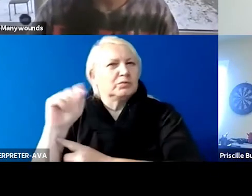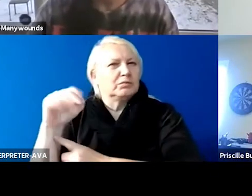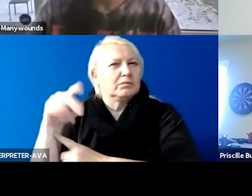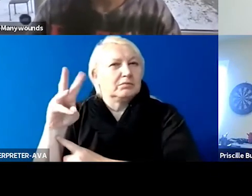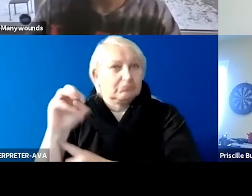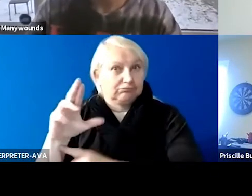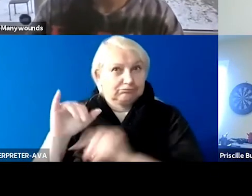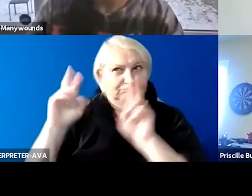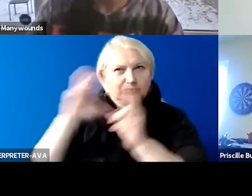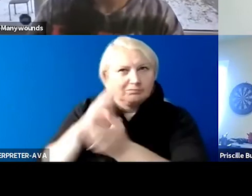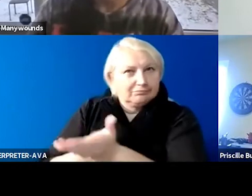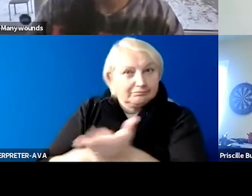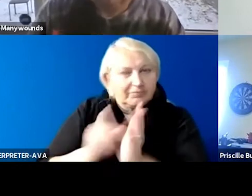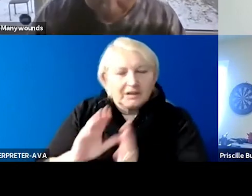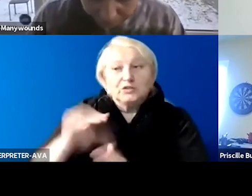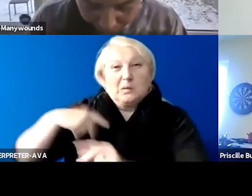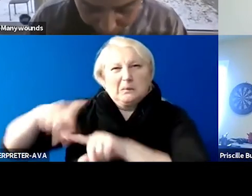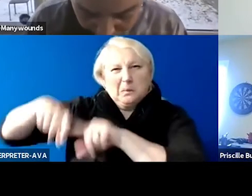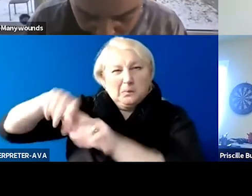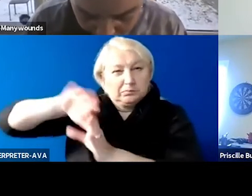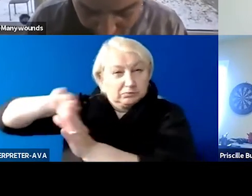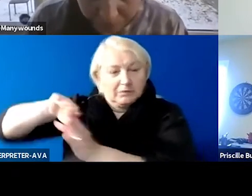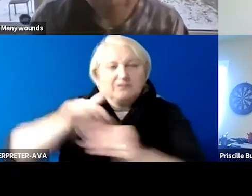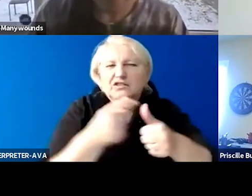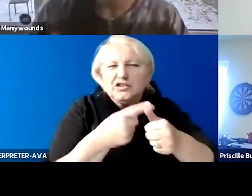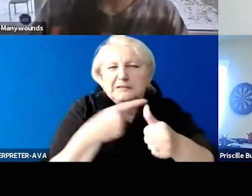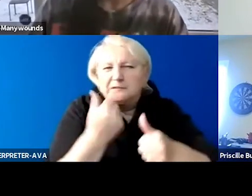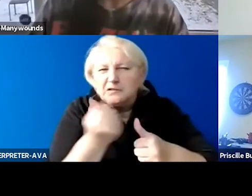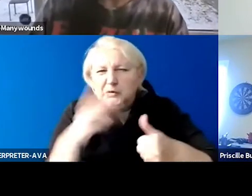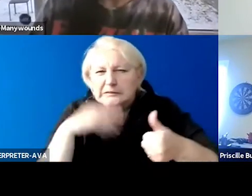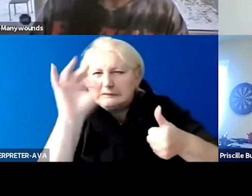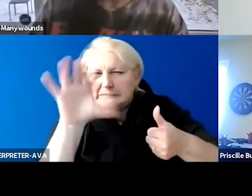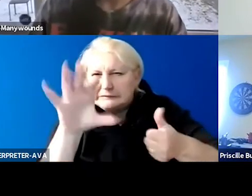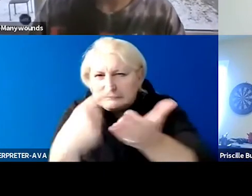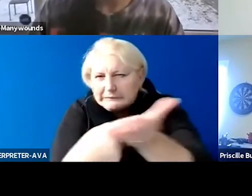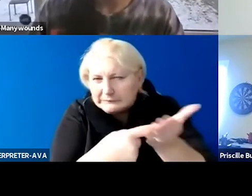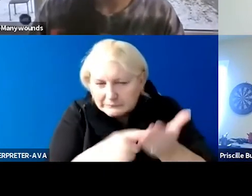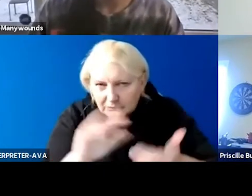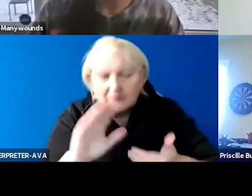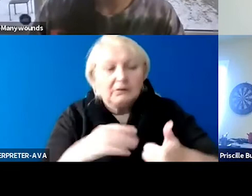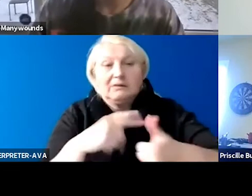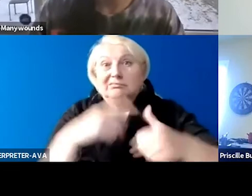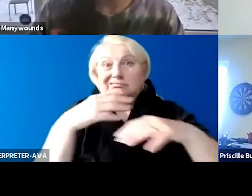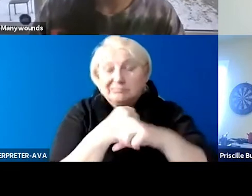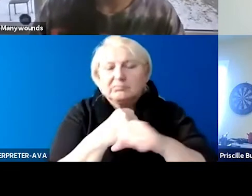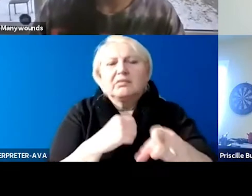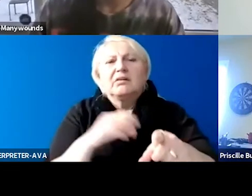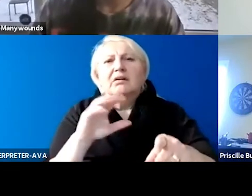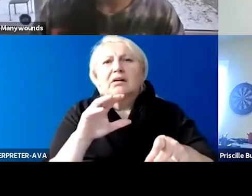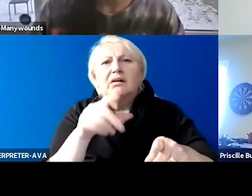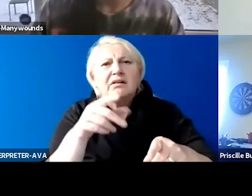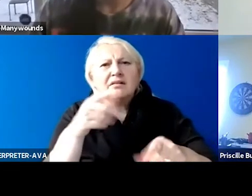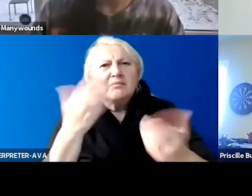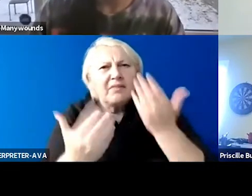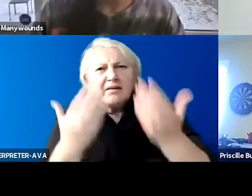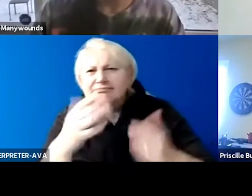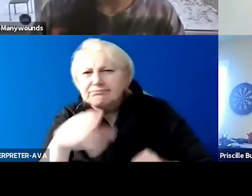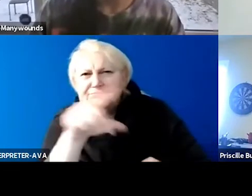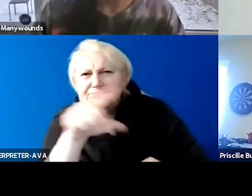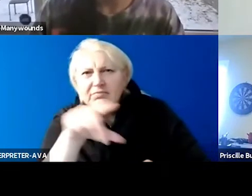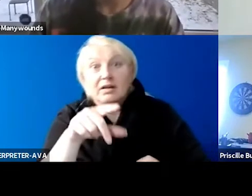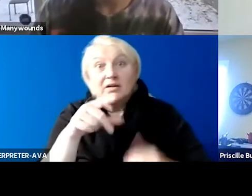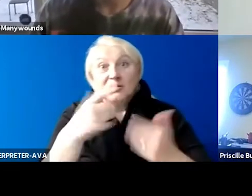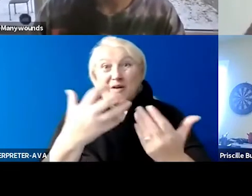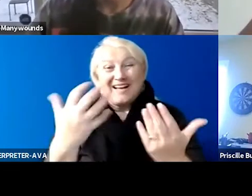few items to go over. In particular, for those of you who would like to access the ASL interpreters,